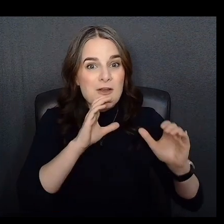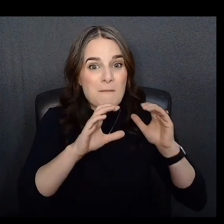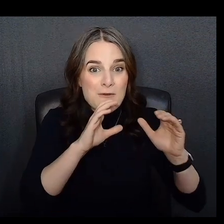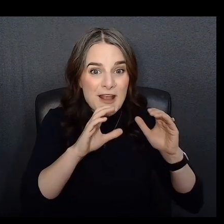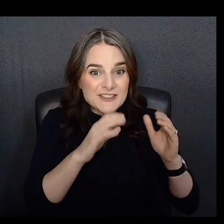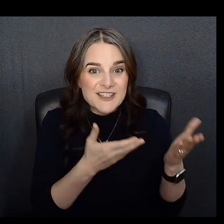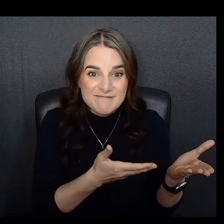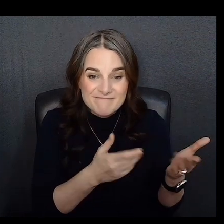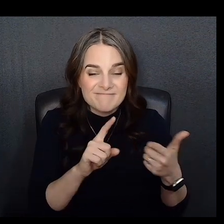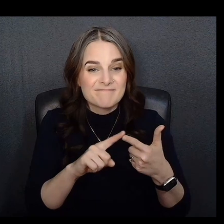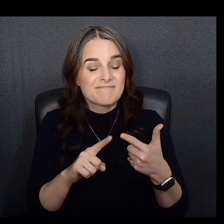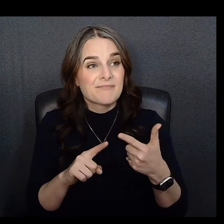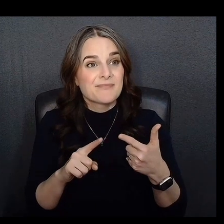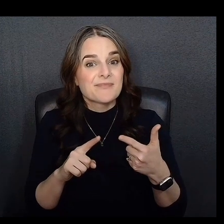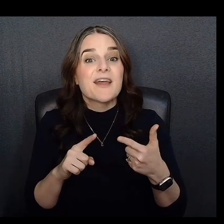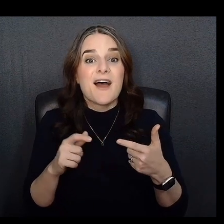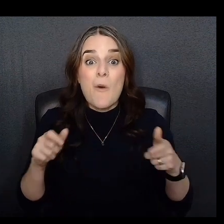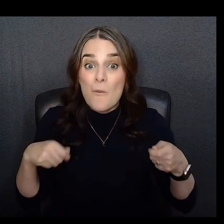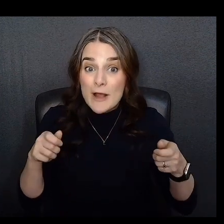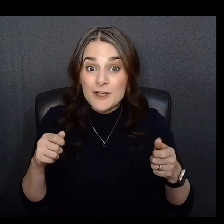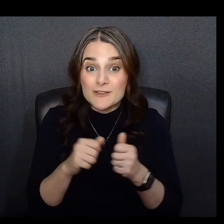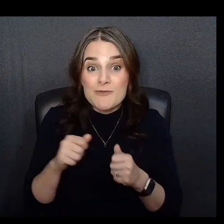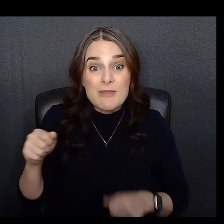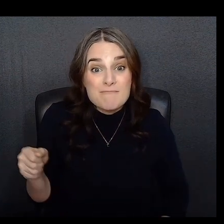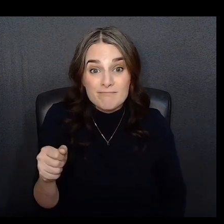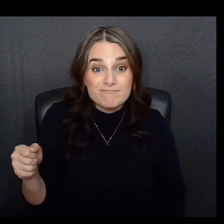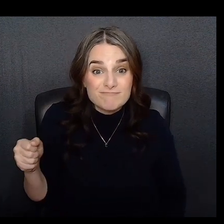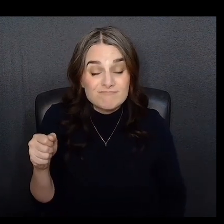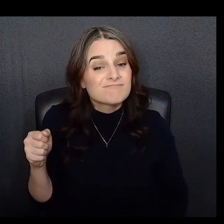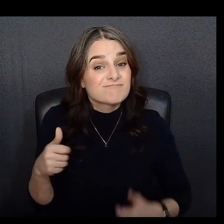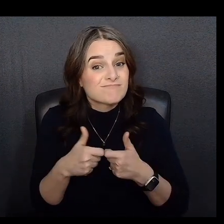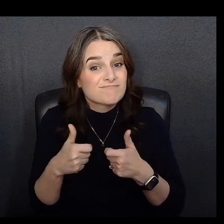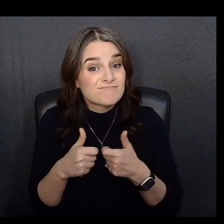on here, we have power chairs, a white cane for someone who's